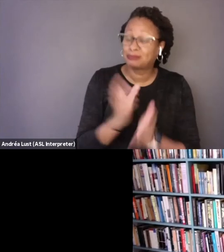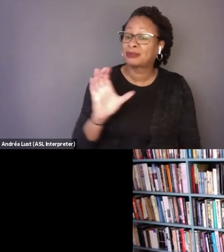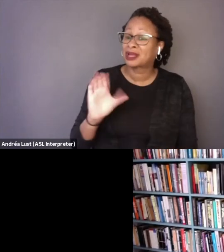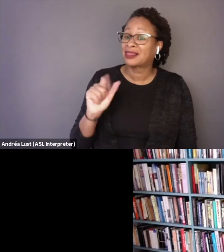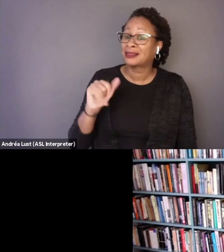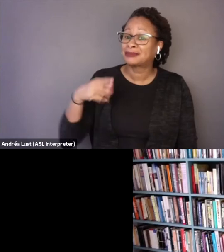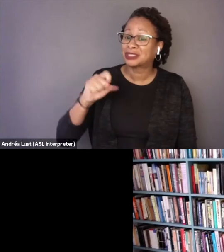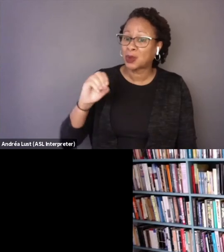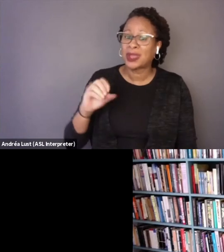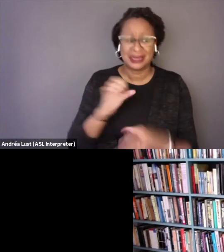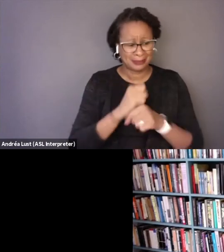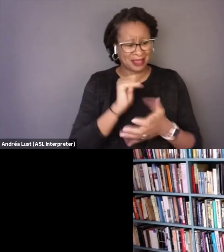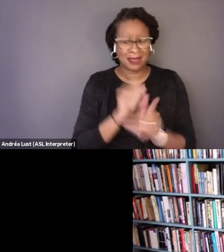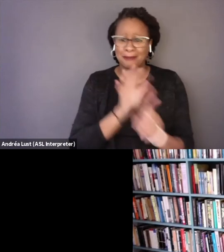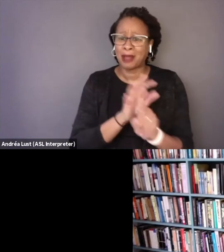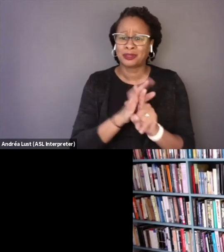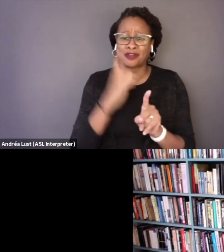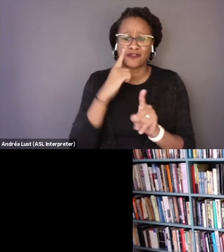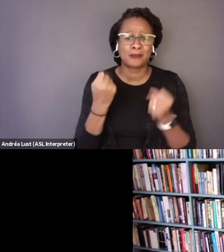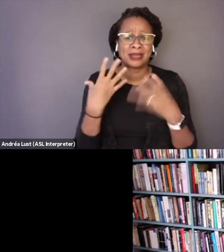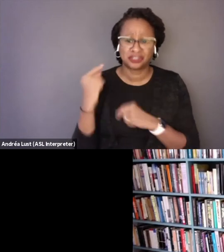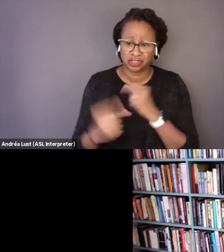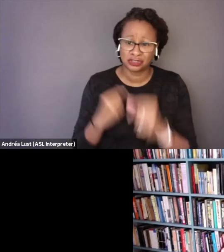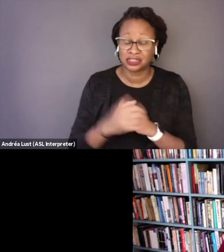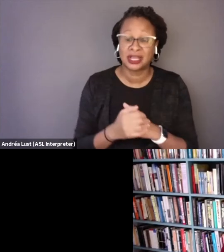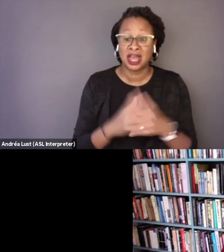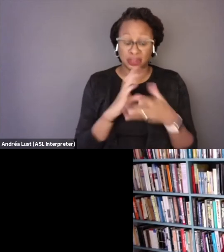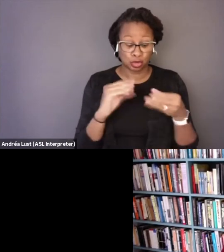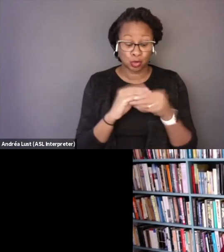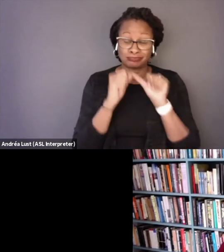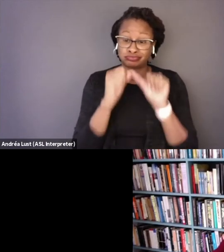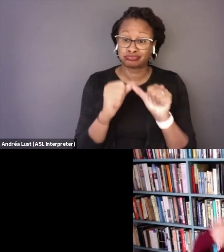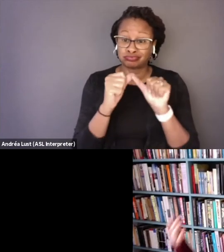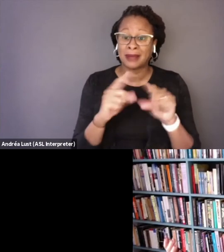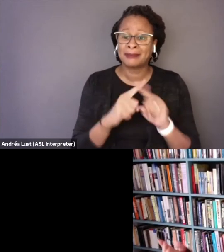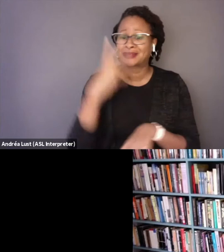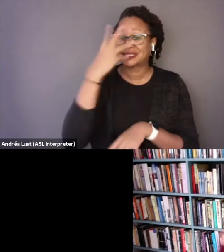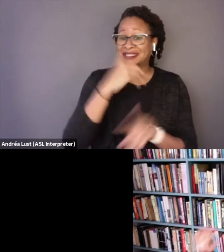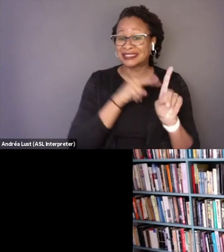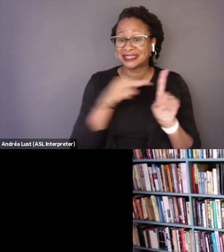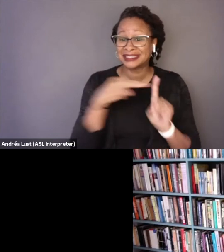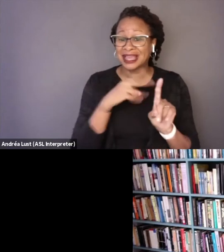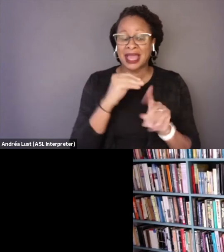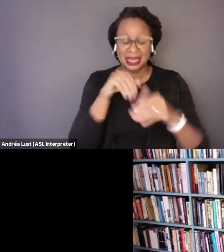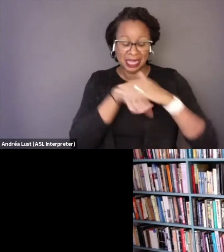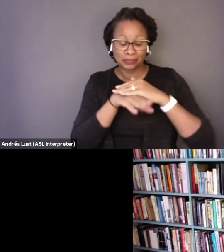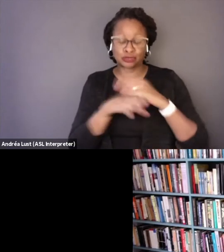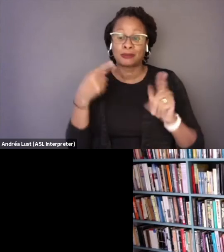because it did keep the legacy alive to some degree, but it was an aesthetic point of view and an entry point for his larger storytelling,